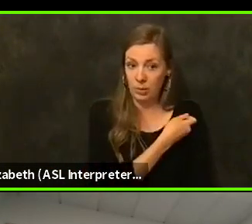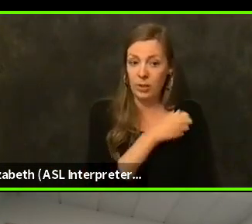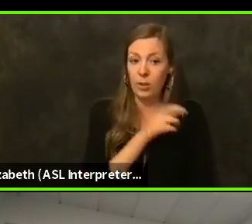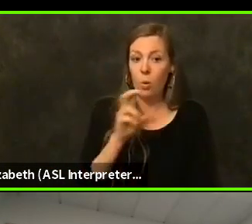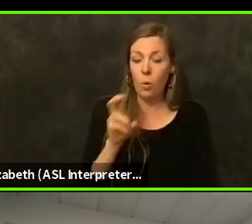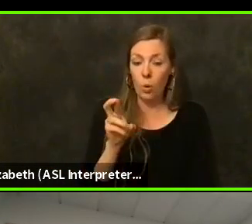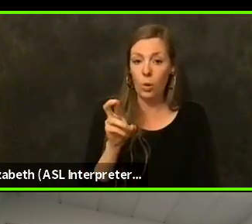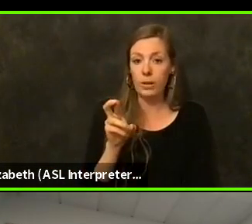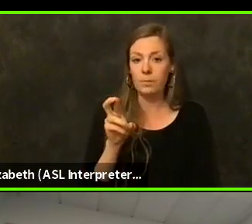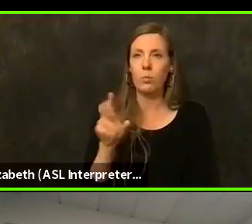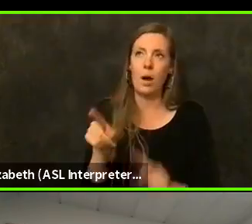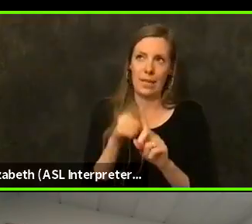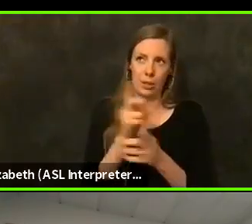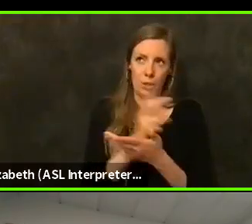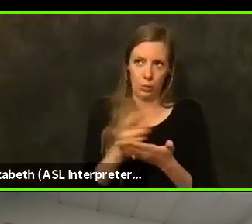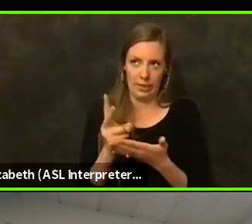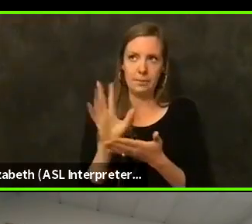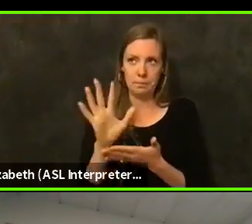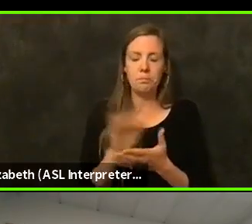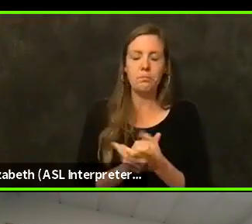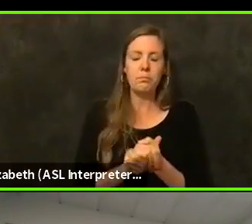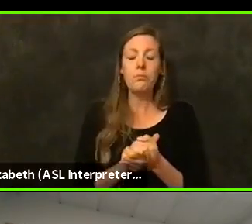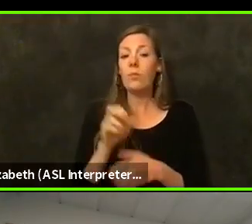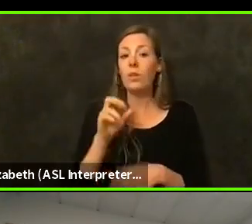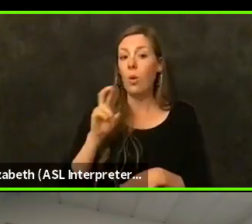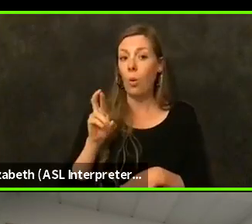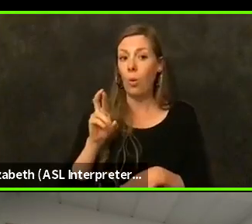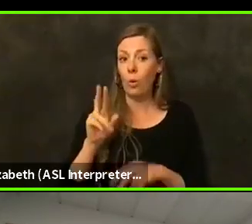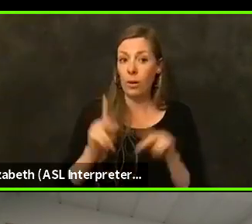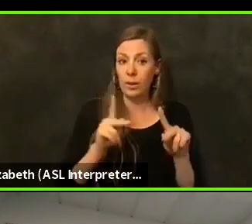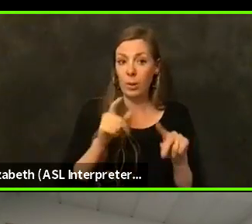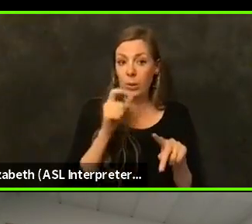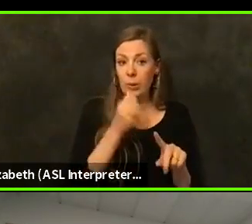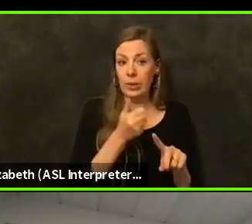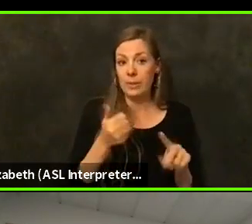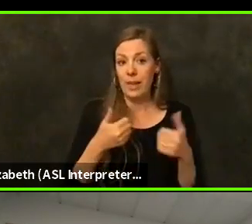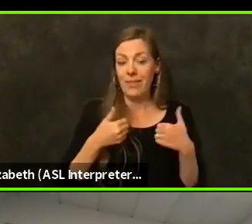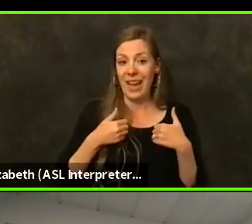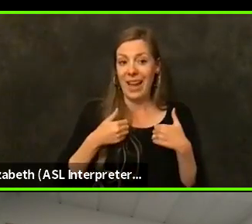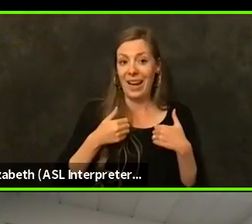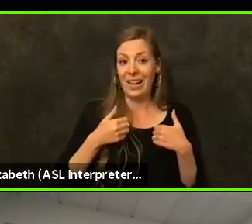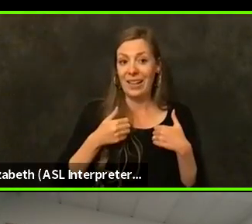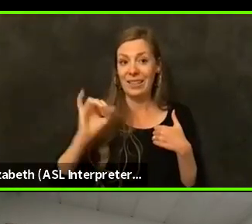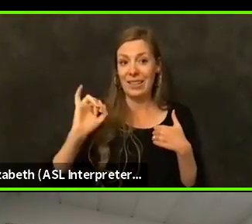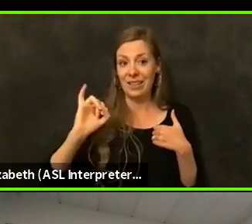plus two weeks or people who have had the infection. And of course, we don't want to get to a